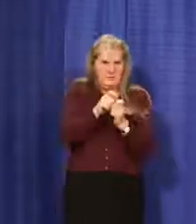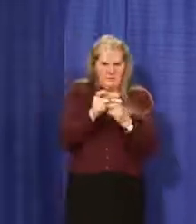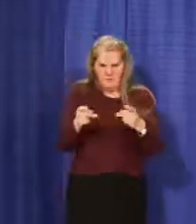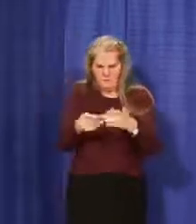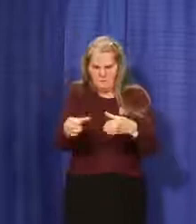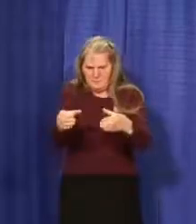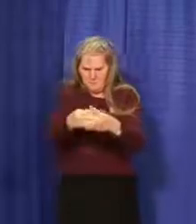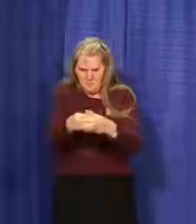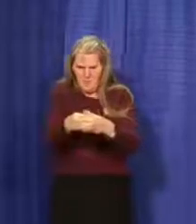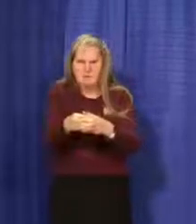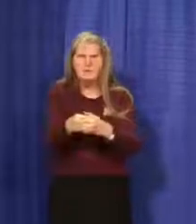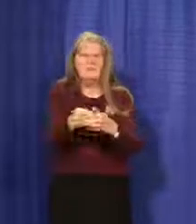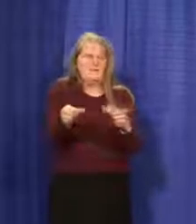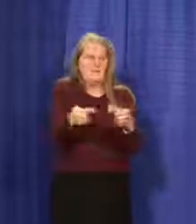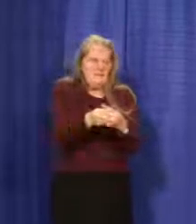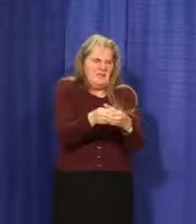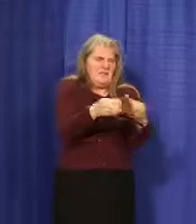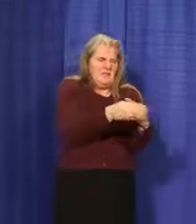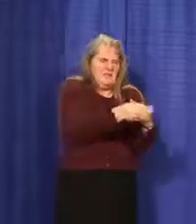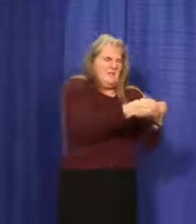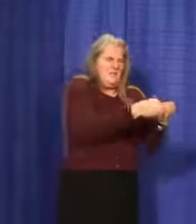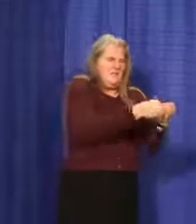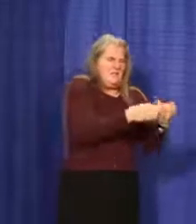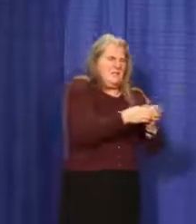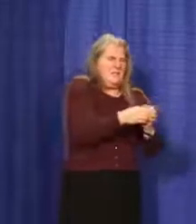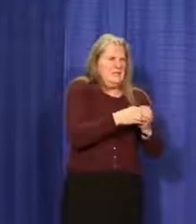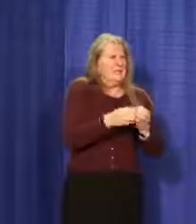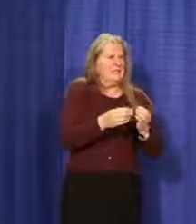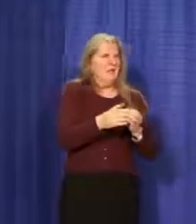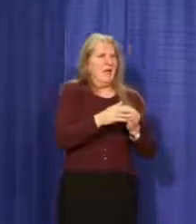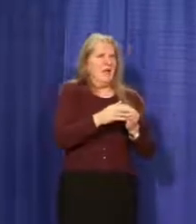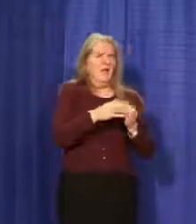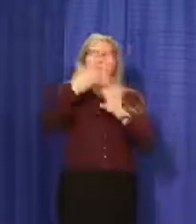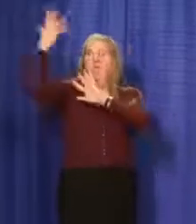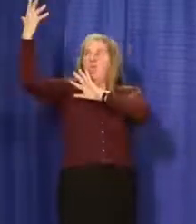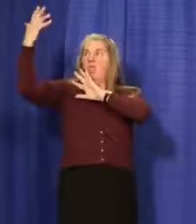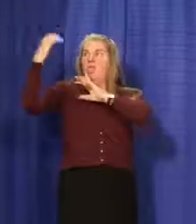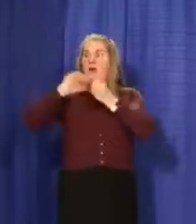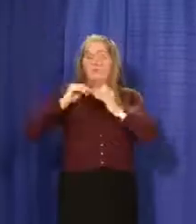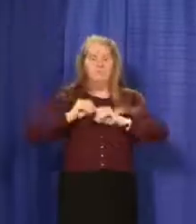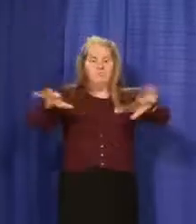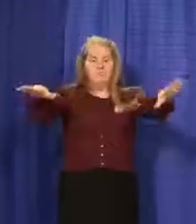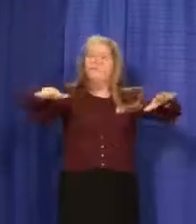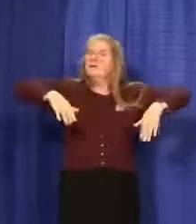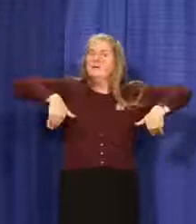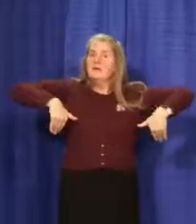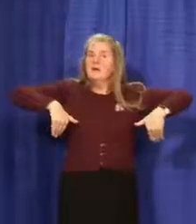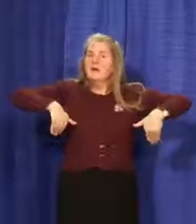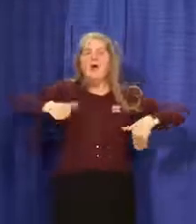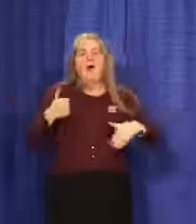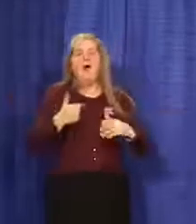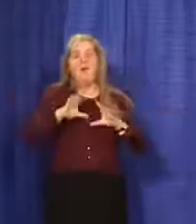localized areas and localized outbreaks. So this is not rampant community spread like we may be seeing in